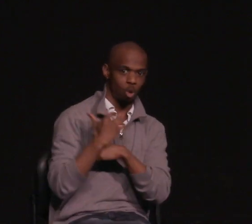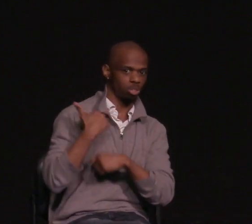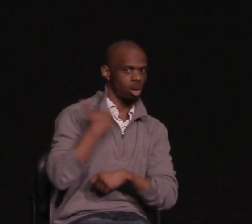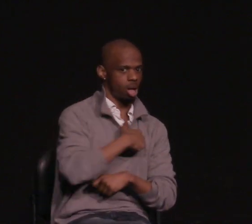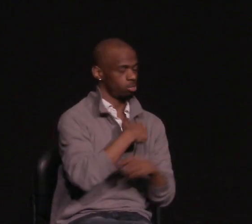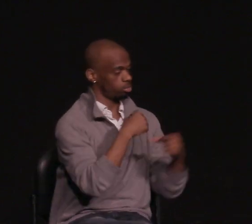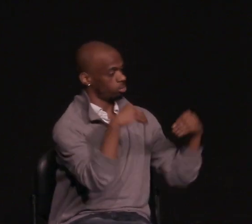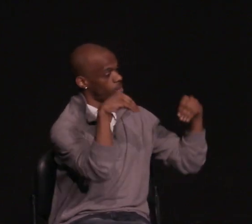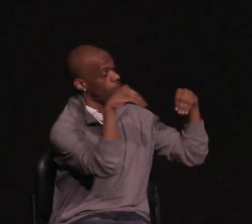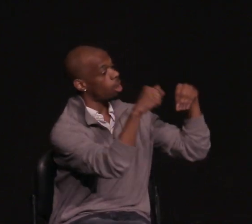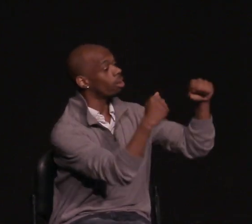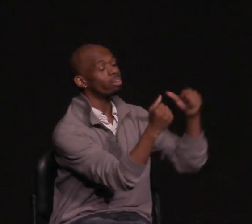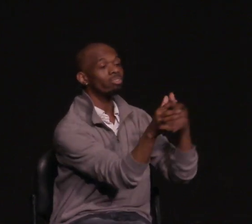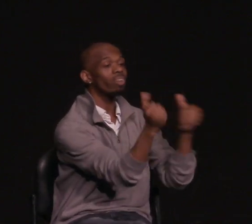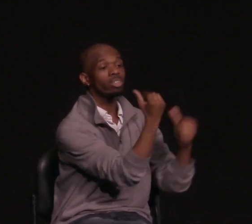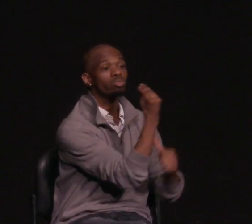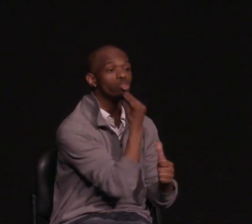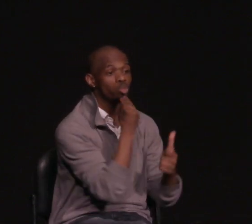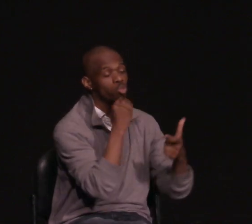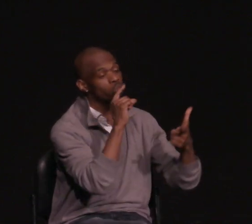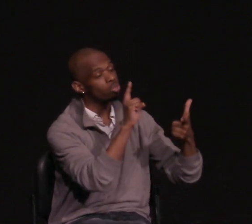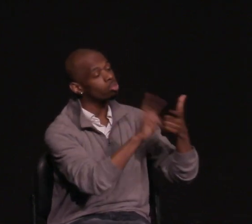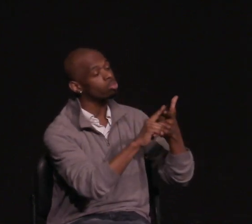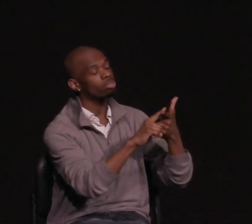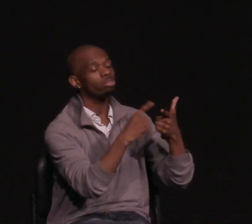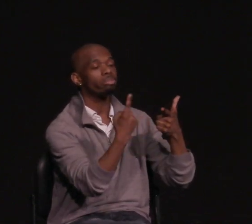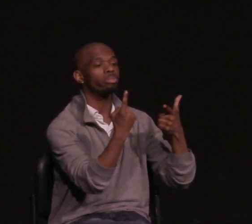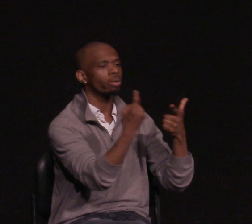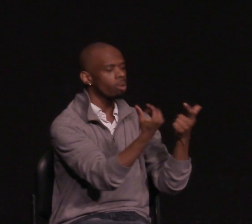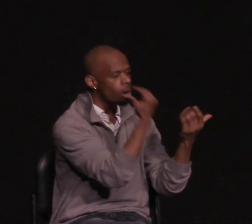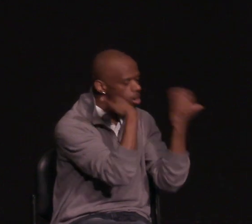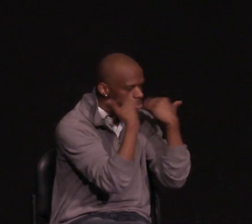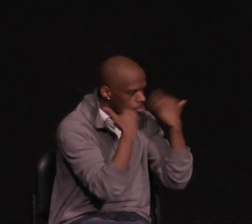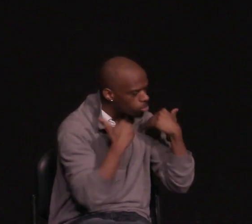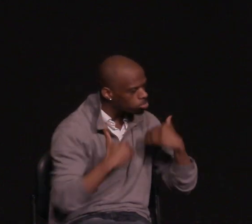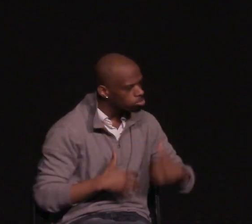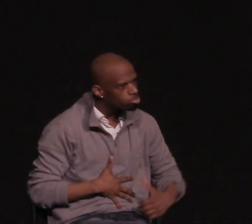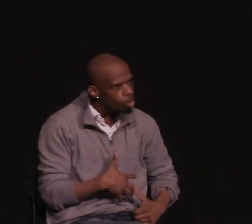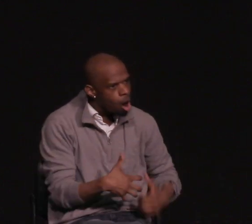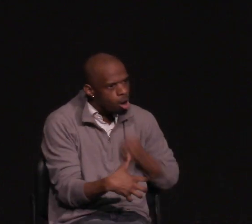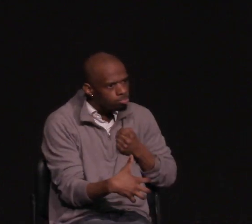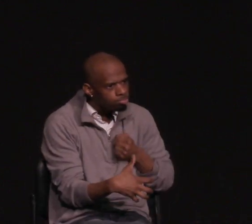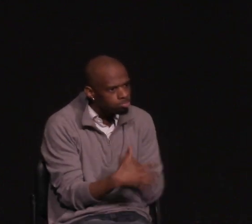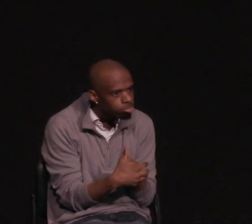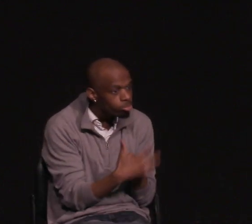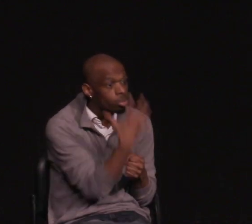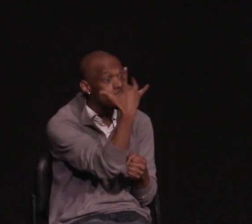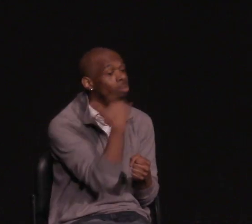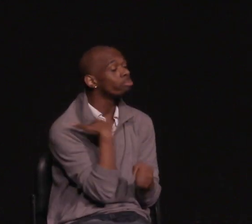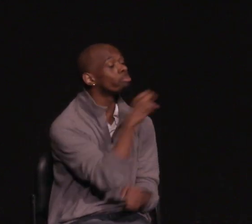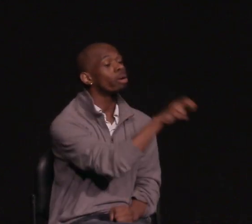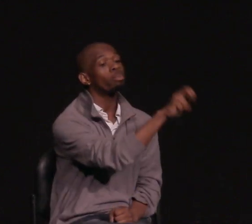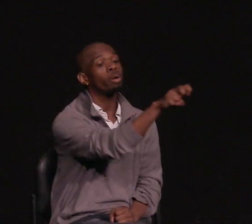restaurants, and to stuff our faces as quickly as possible so we can go to one low-wage shop to the next one.